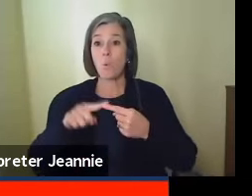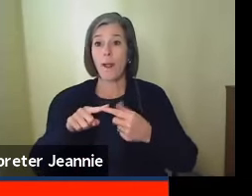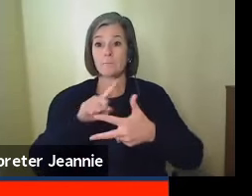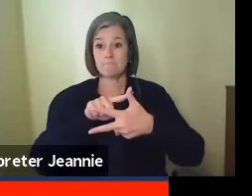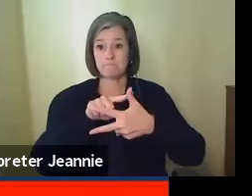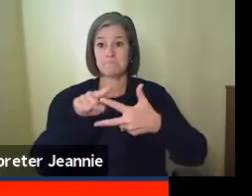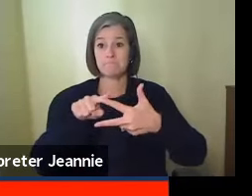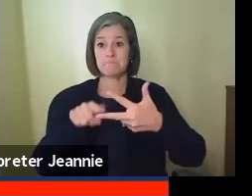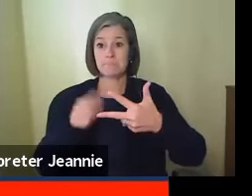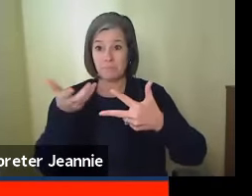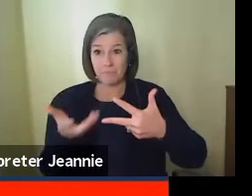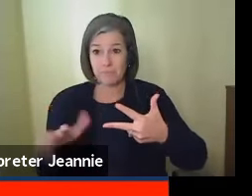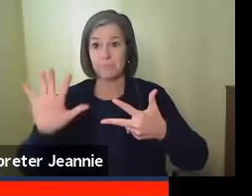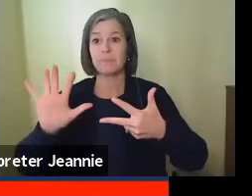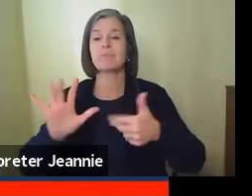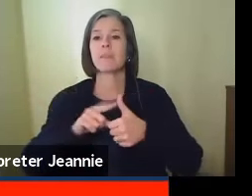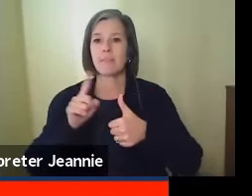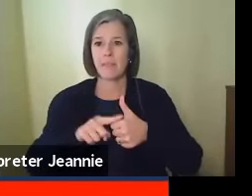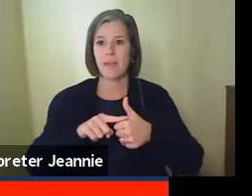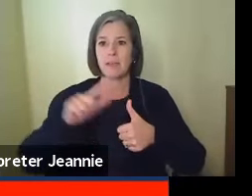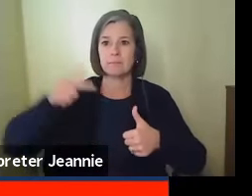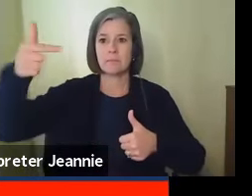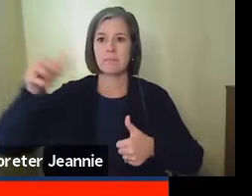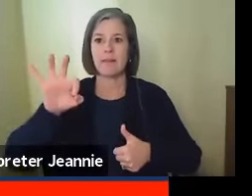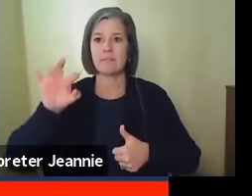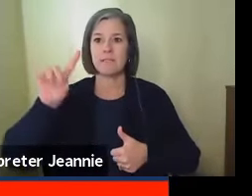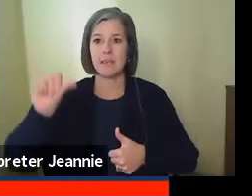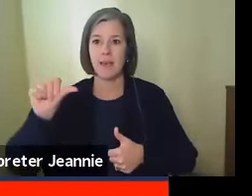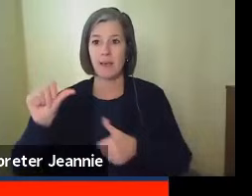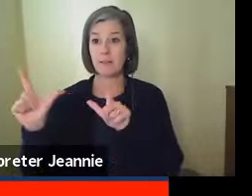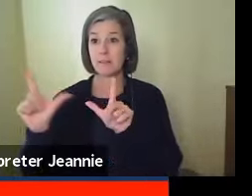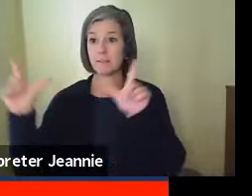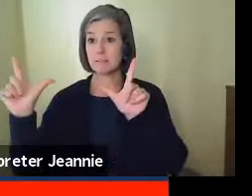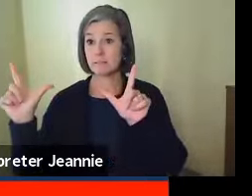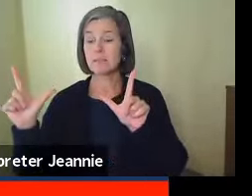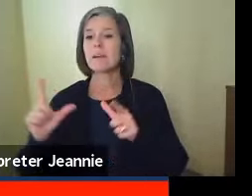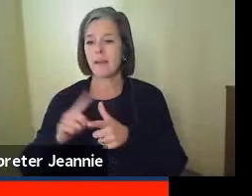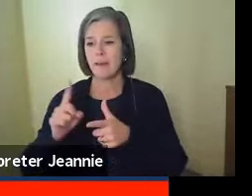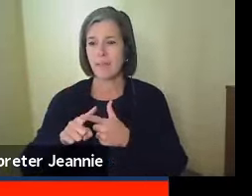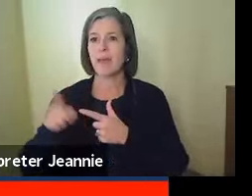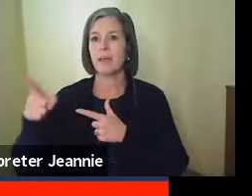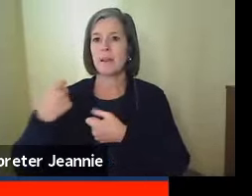clinical trials, then it goes to FDA licensure and then the manufacturing process begins.